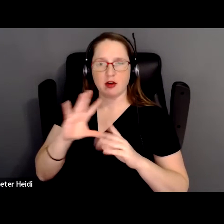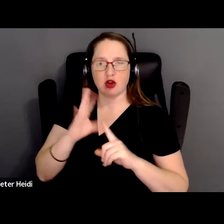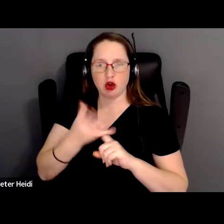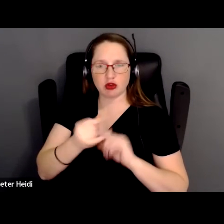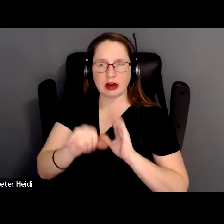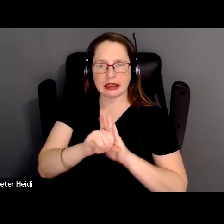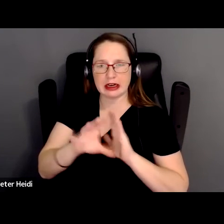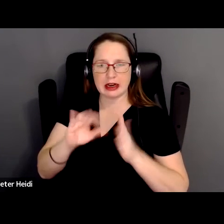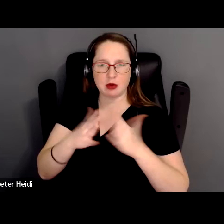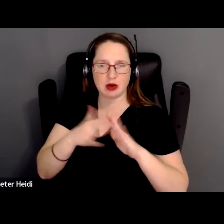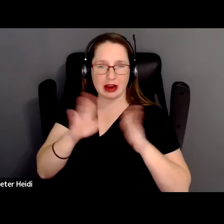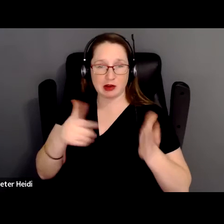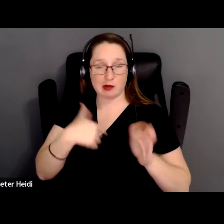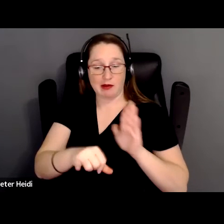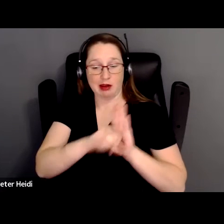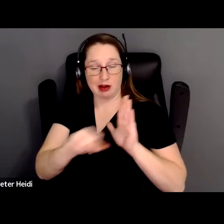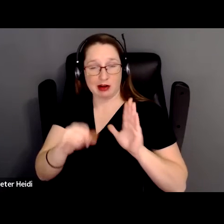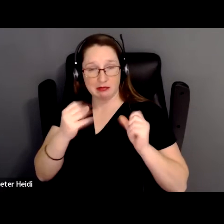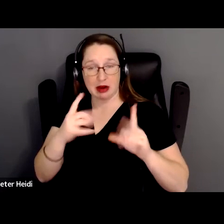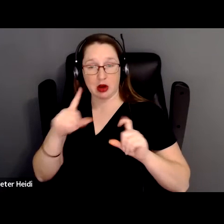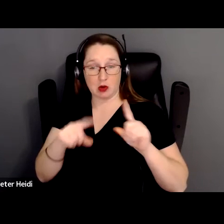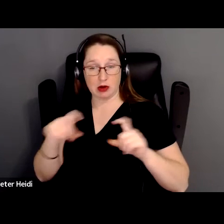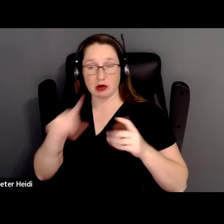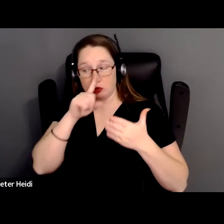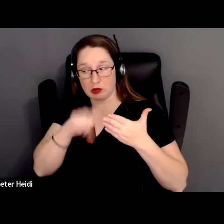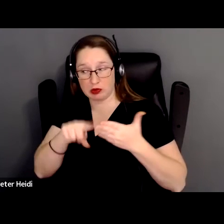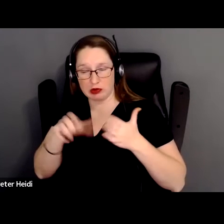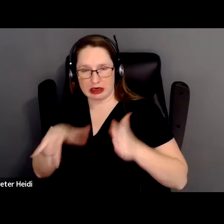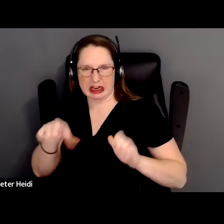and we identified a number of questions that researchers need to look at in